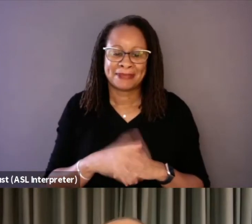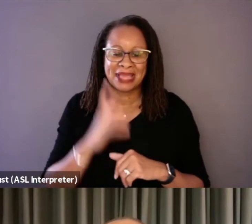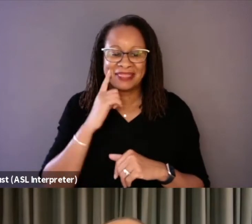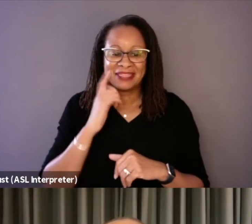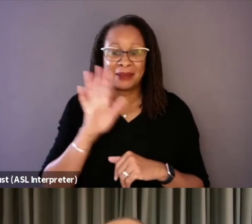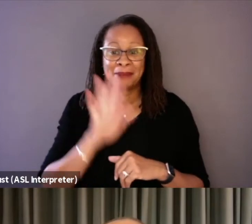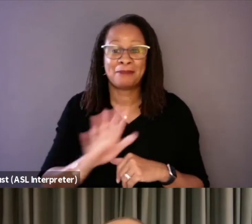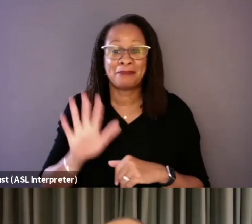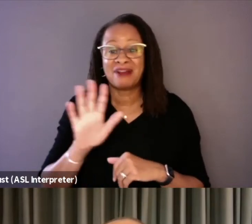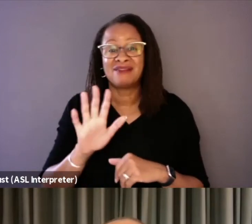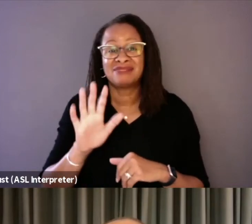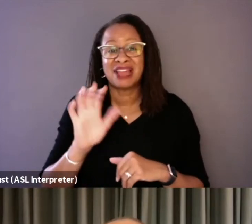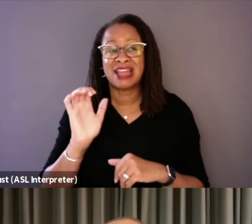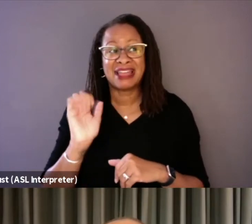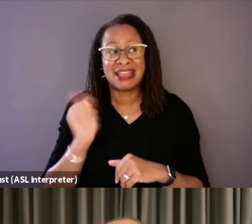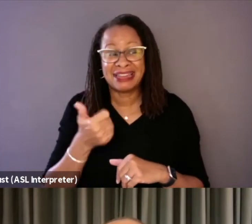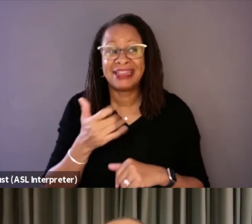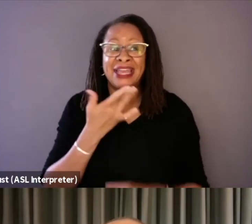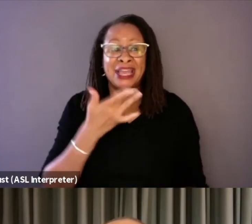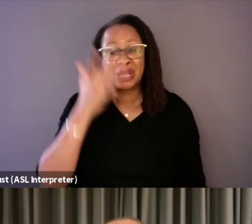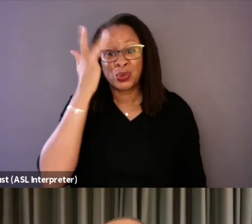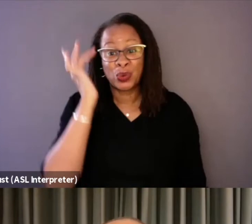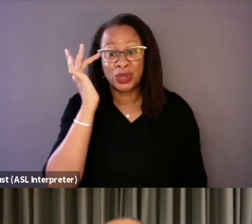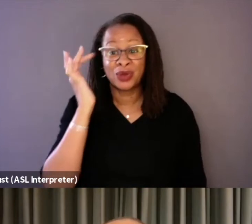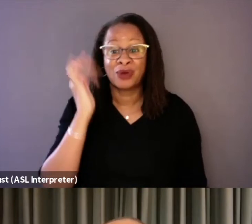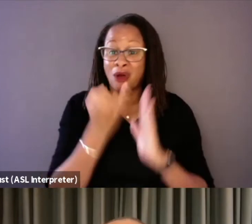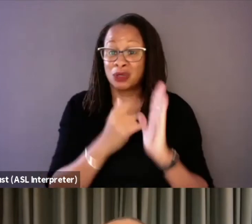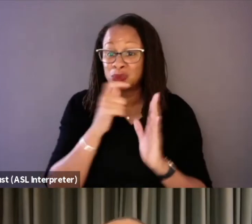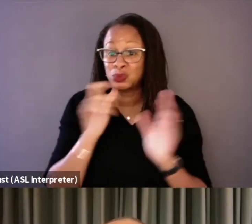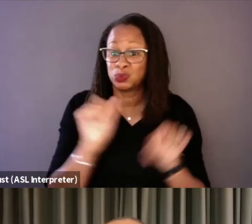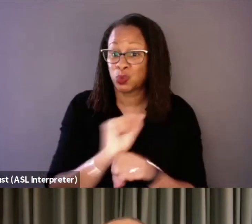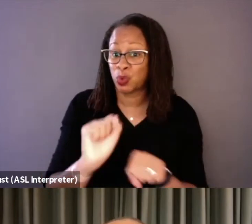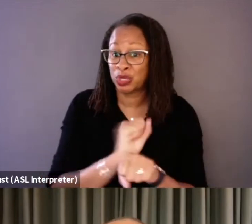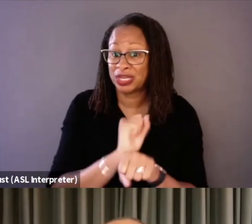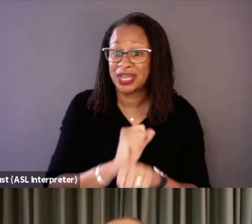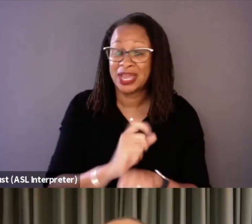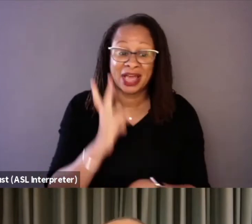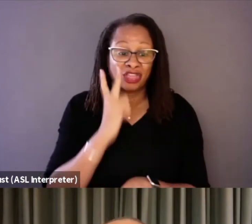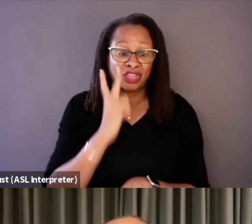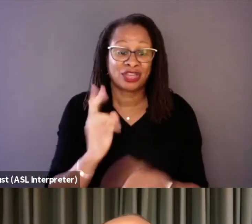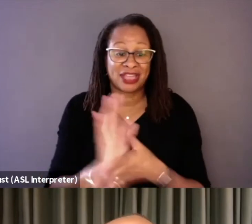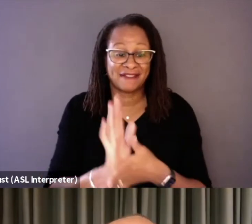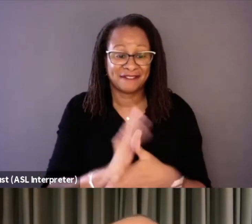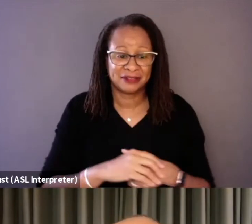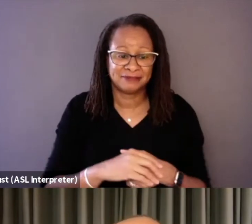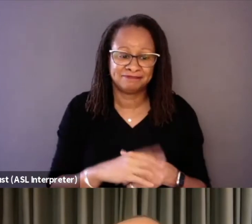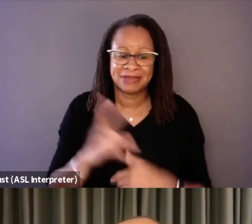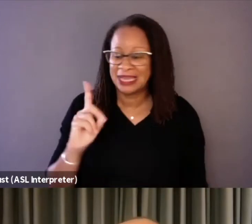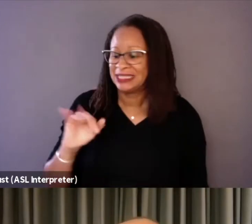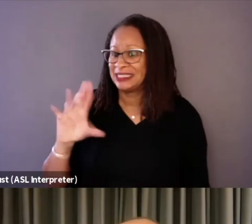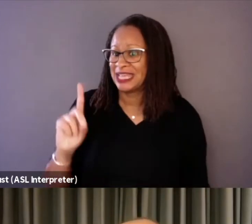working in some way, and even looking at film, David was so influential in the new cinema,